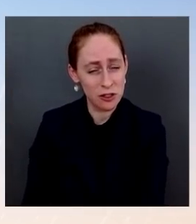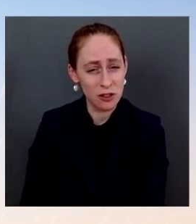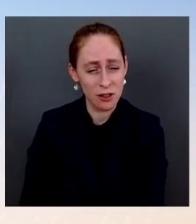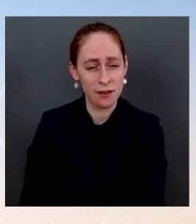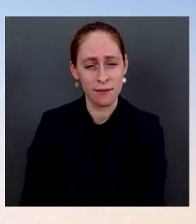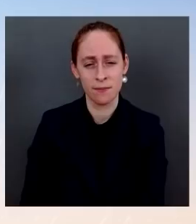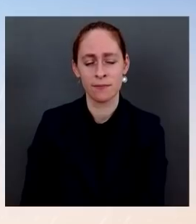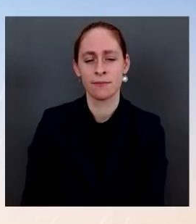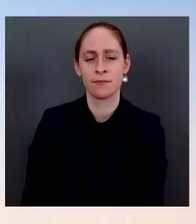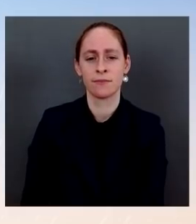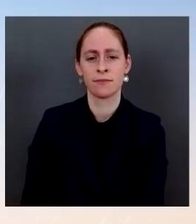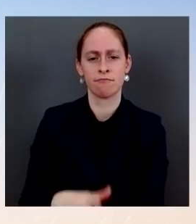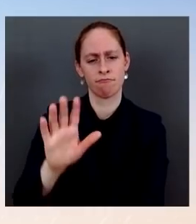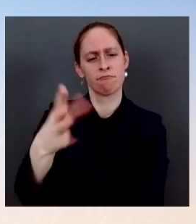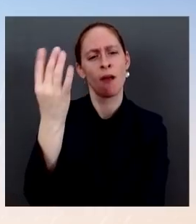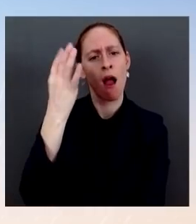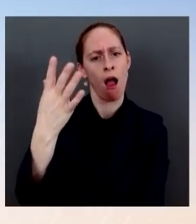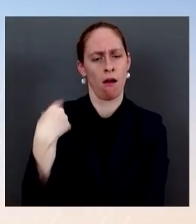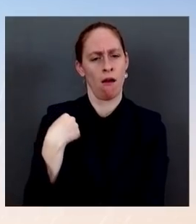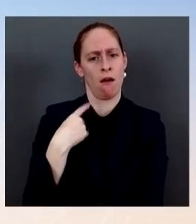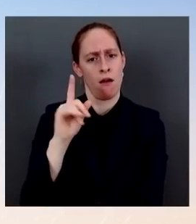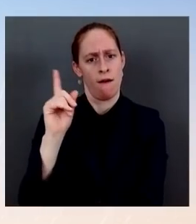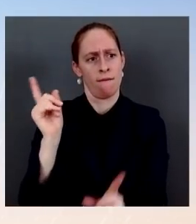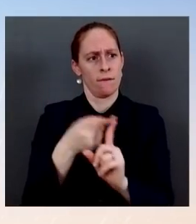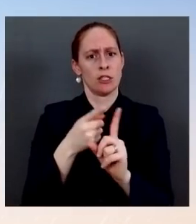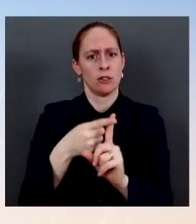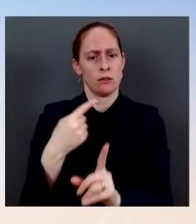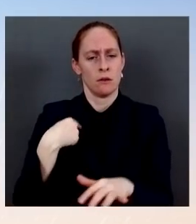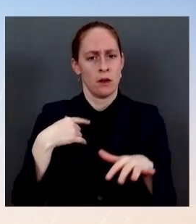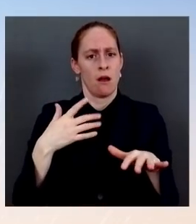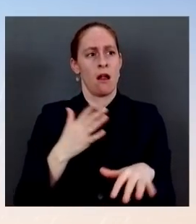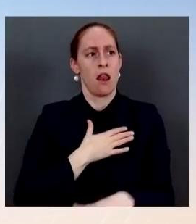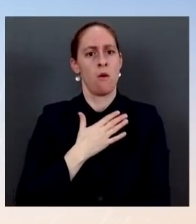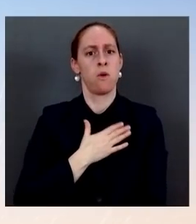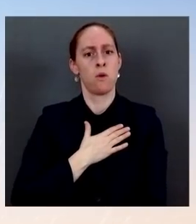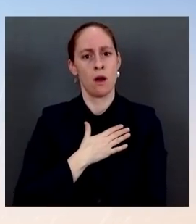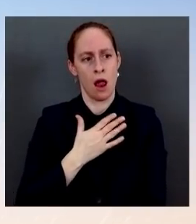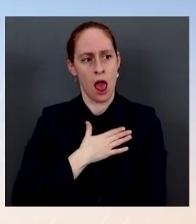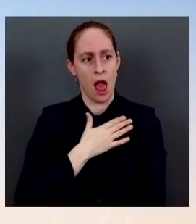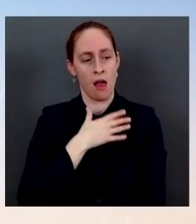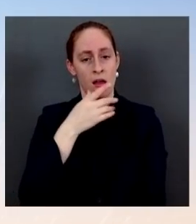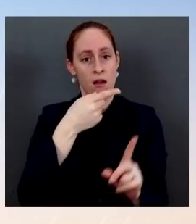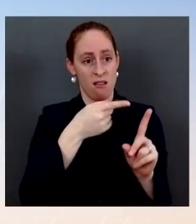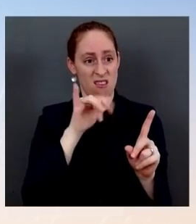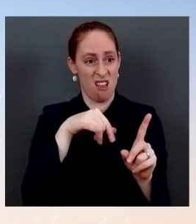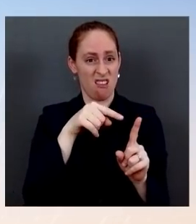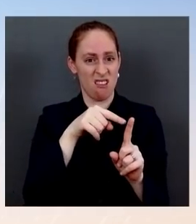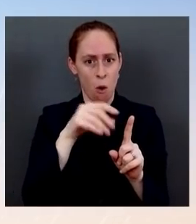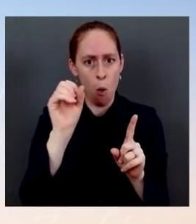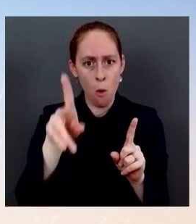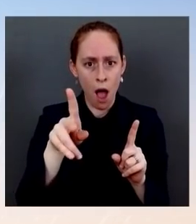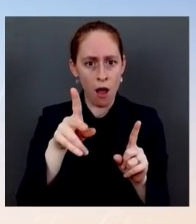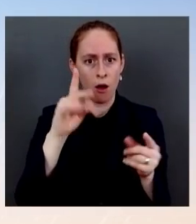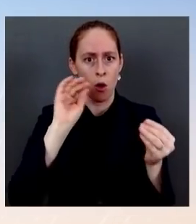obviously prior to this carjacking. And we're -- while we're giving communities historic levels of funding through the Rescue Plan